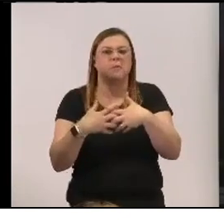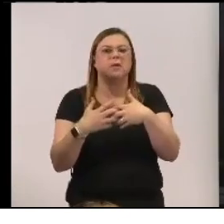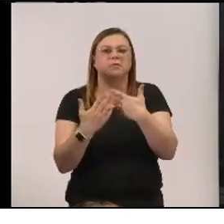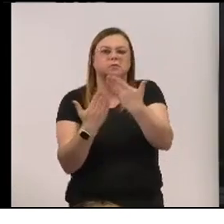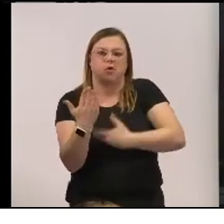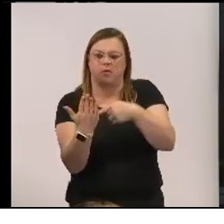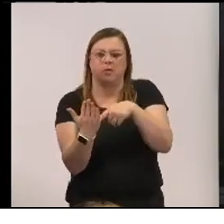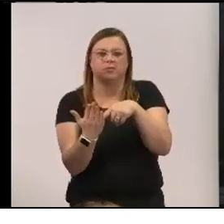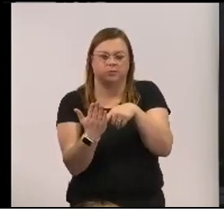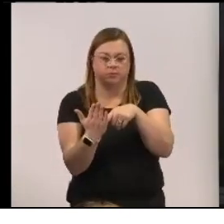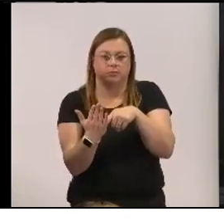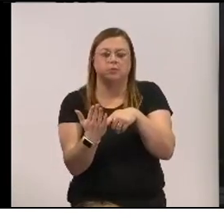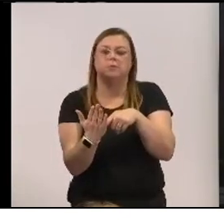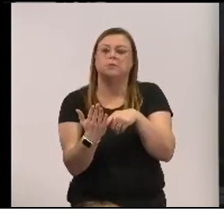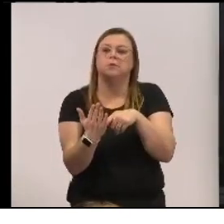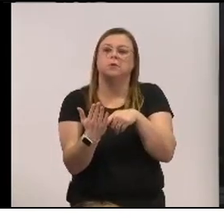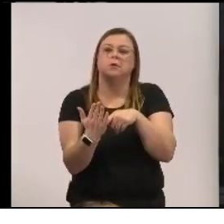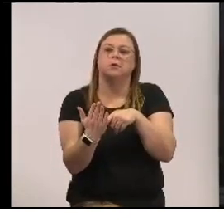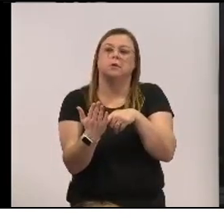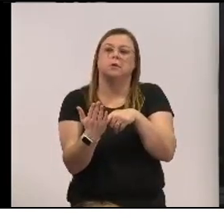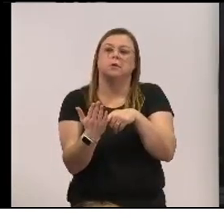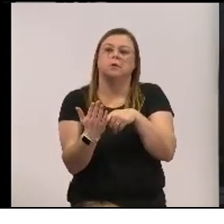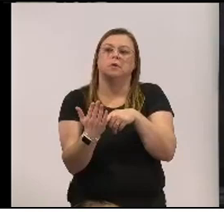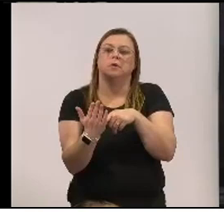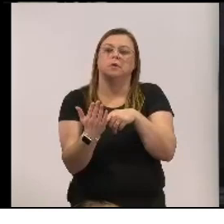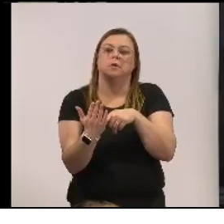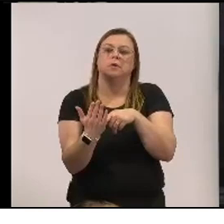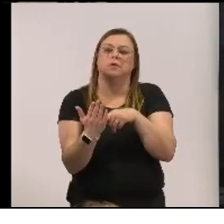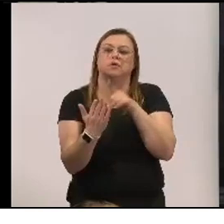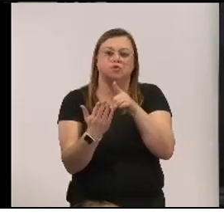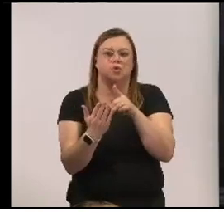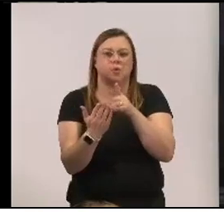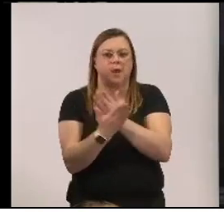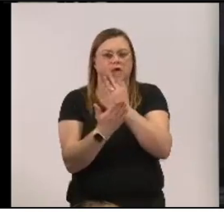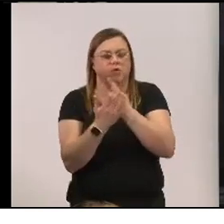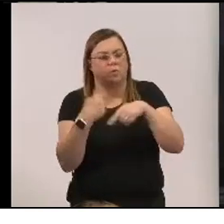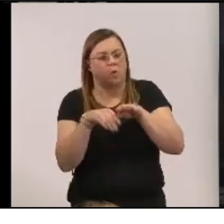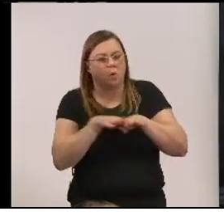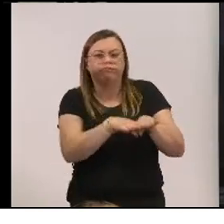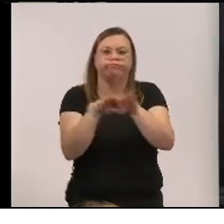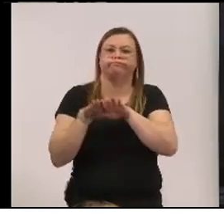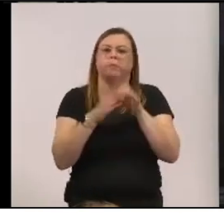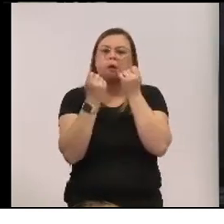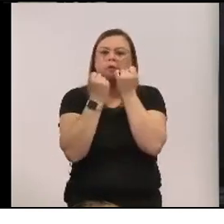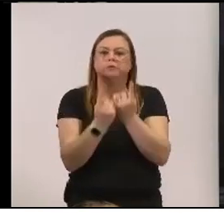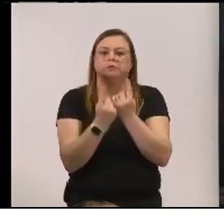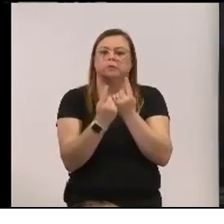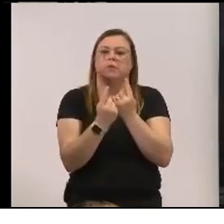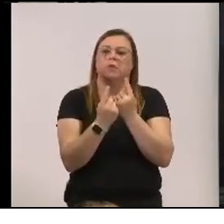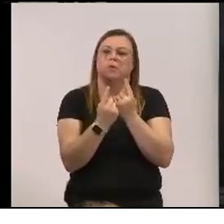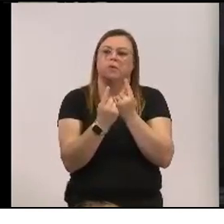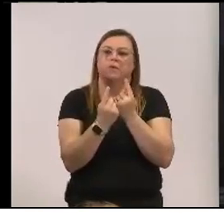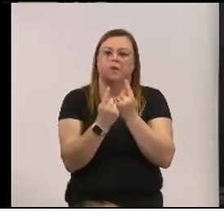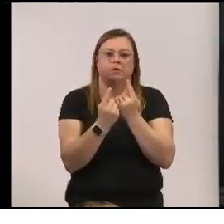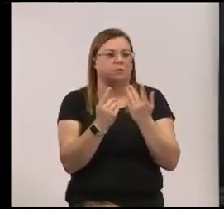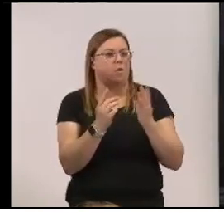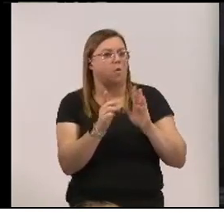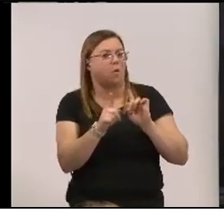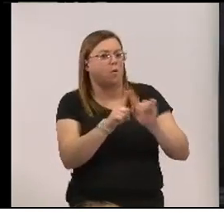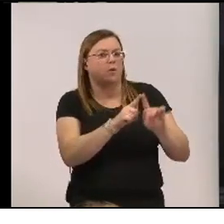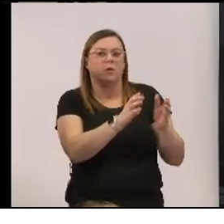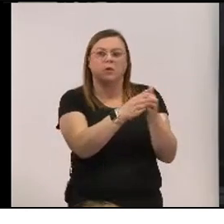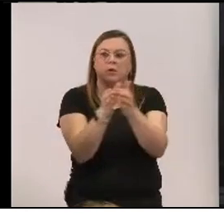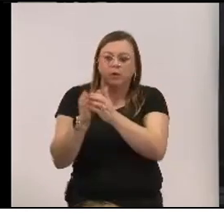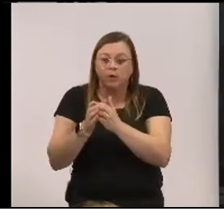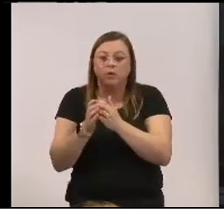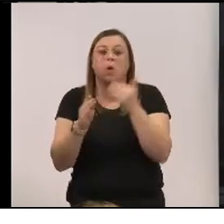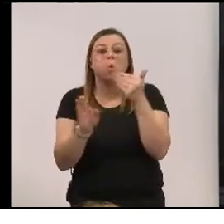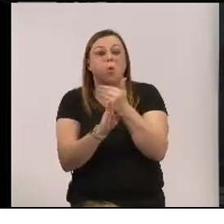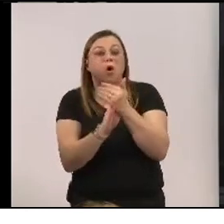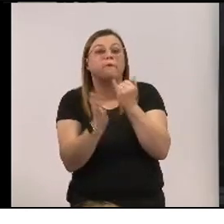Let us to really make a common understanding across all business units in Sony and that